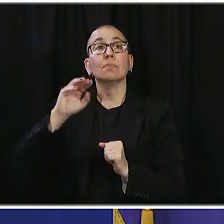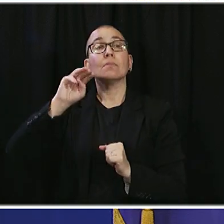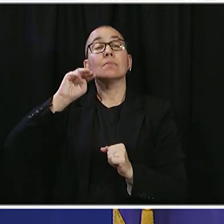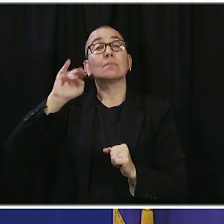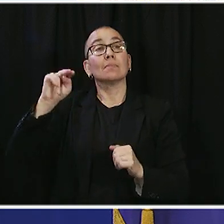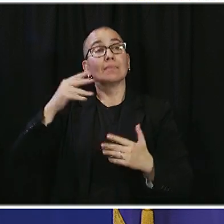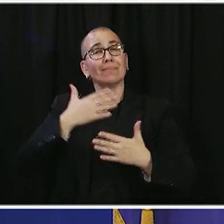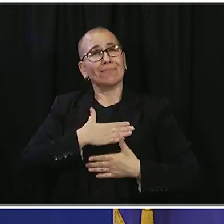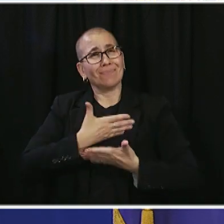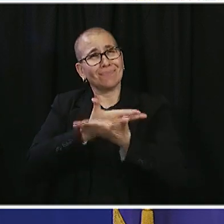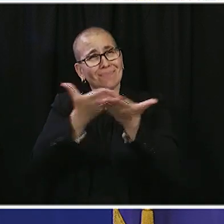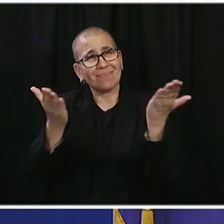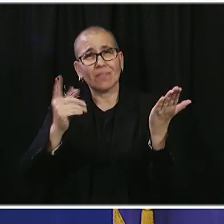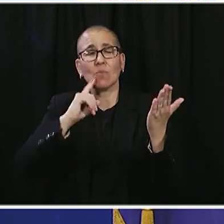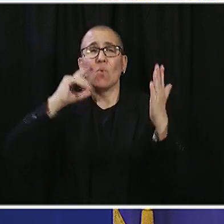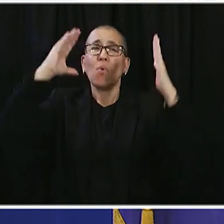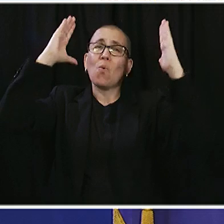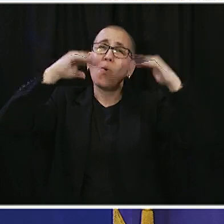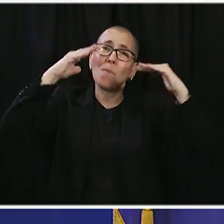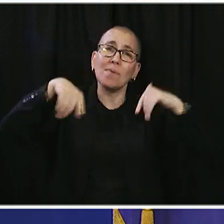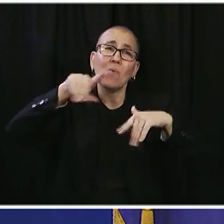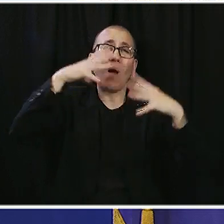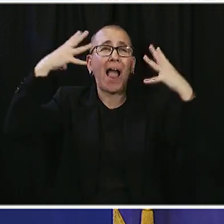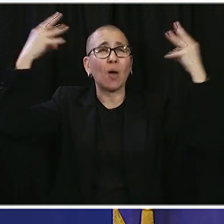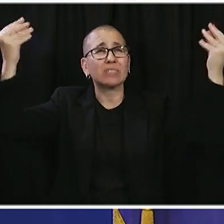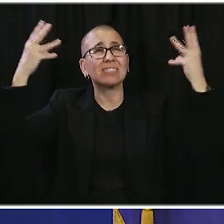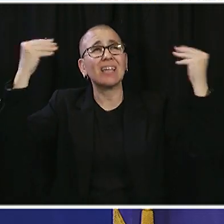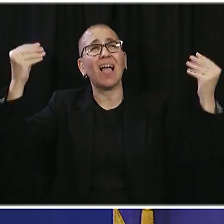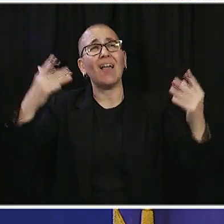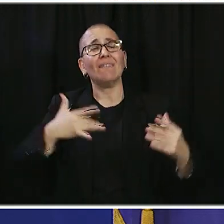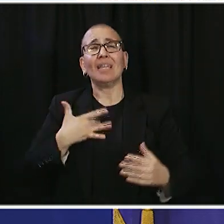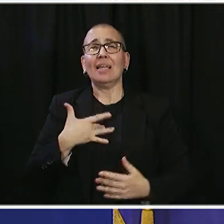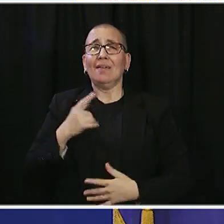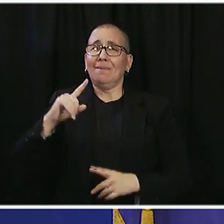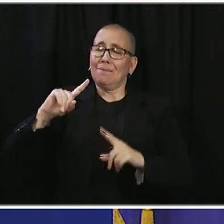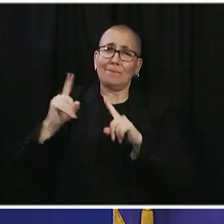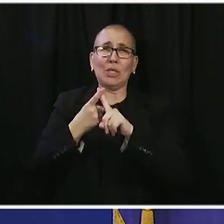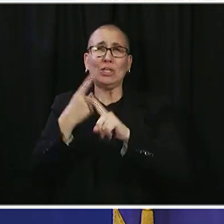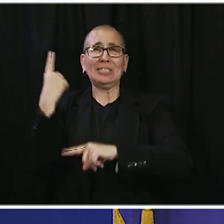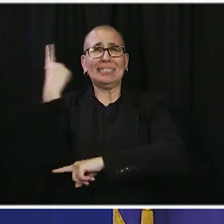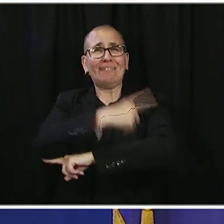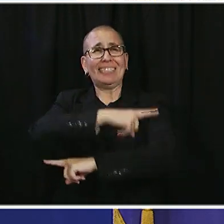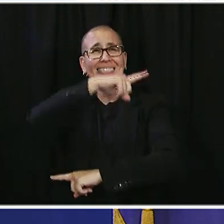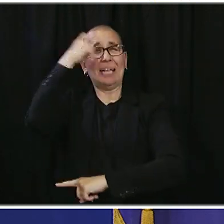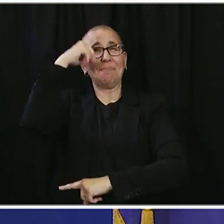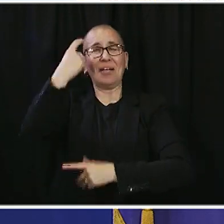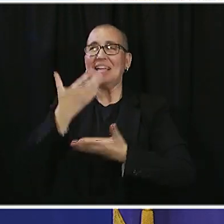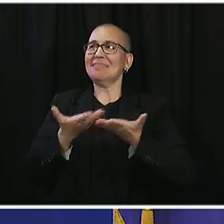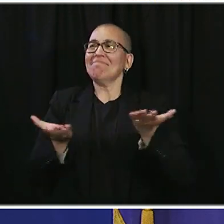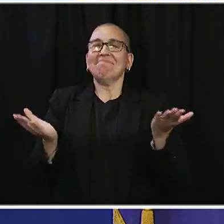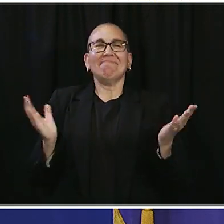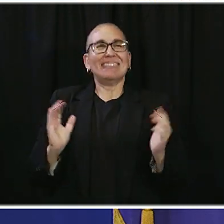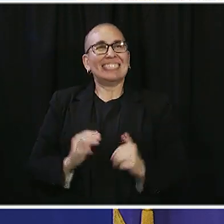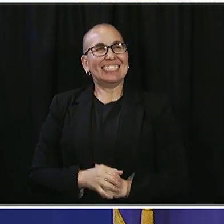WELL, AGAIN, MINNESOTA, I -- I APPRECIATE THOSE OF YOU SPENDING TIME, THE REST OF YOU WHO ARE OUTSIDE ENJOYING, AS I SAID, WHAT FEELS LIKE THE FIRST DAY OF SUMMER.